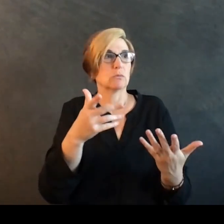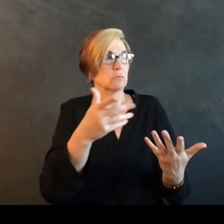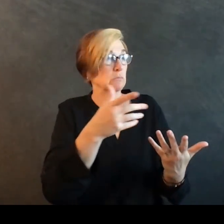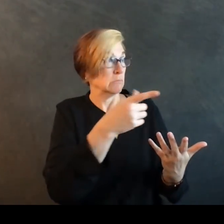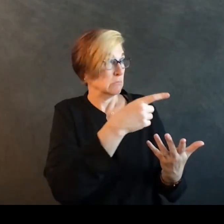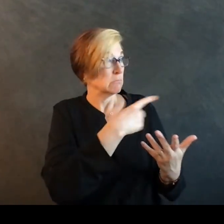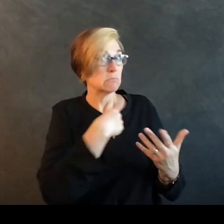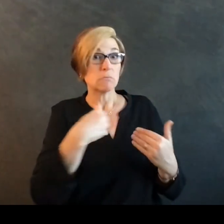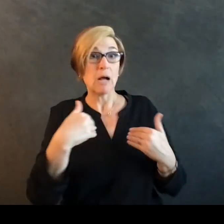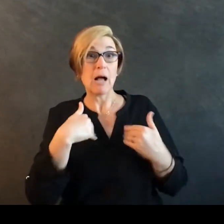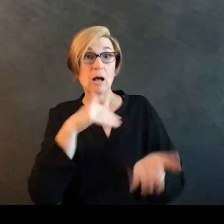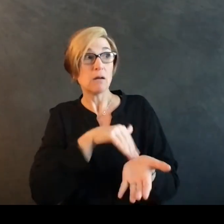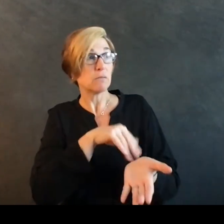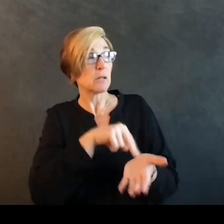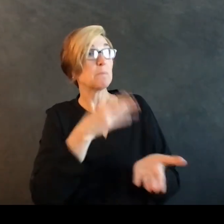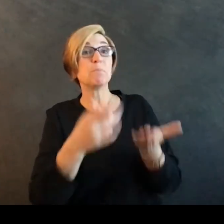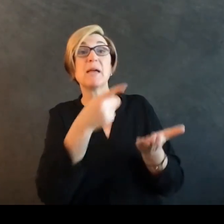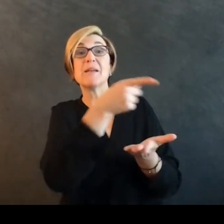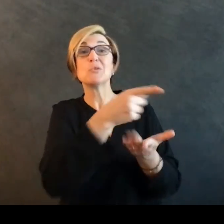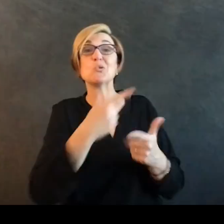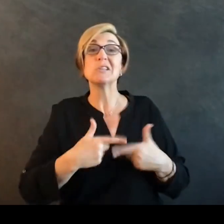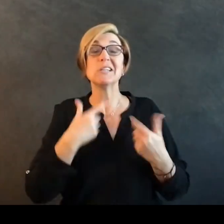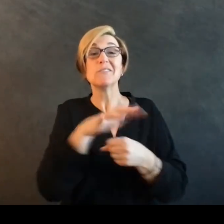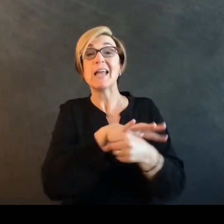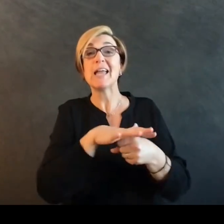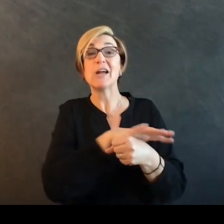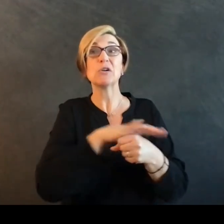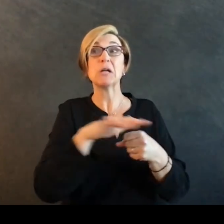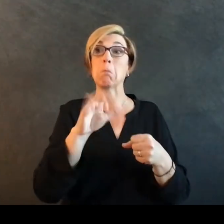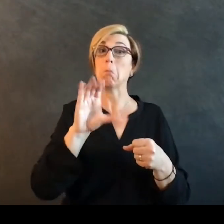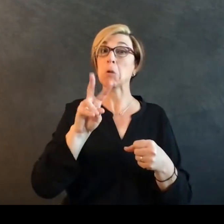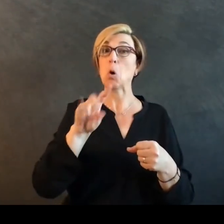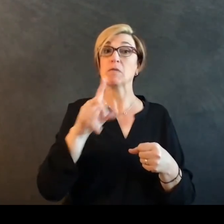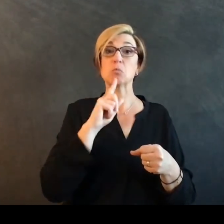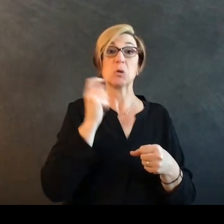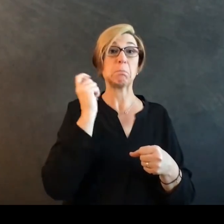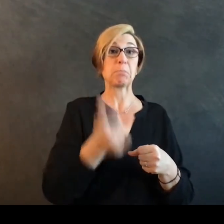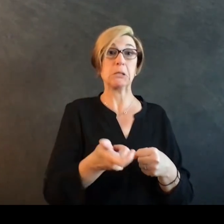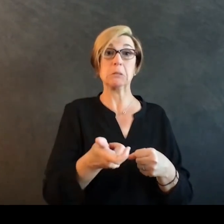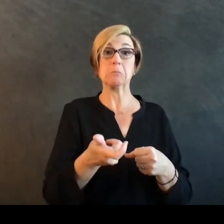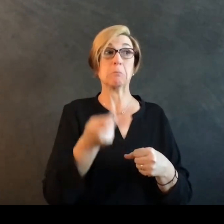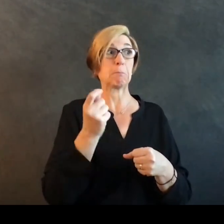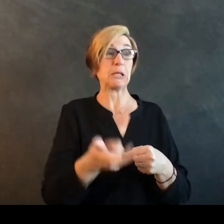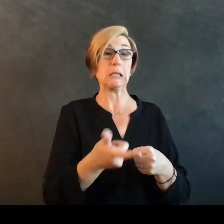affected and you're a doctor a nurse a healthcare worker please get to that